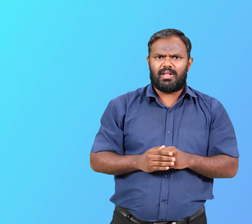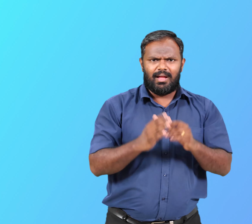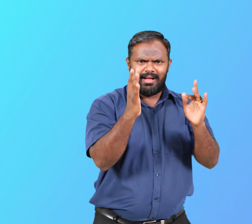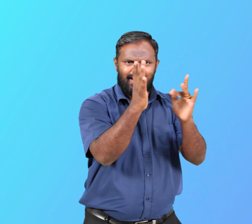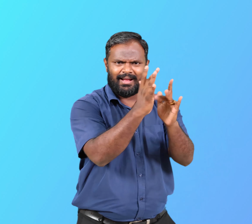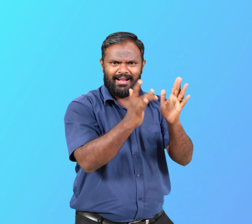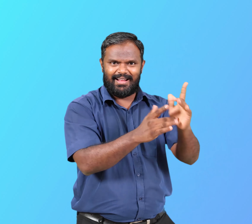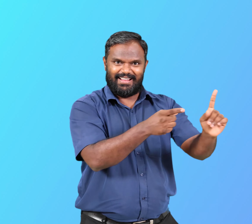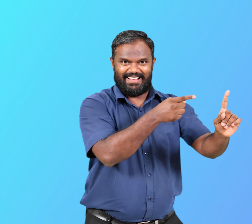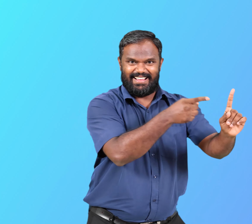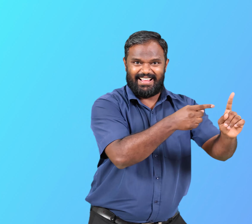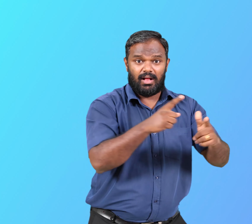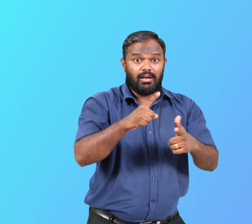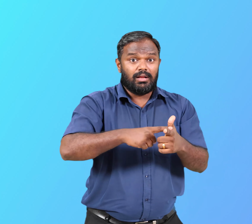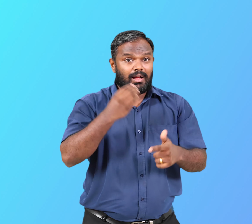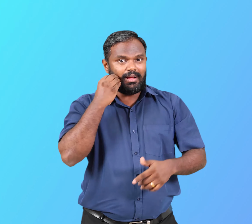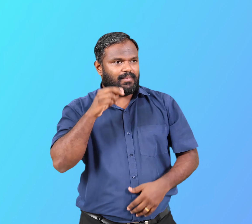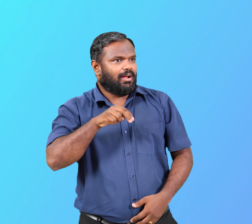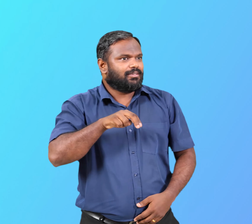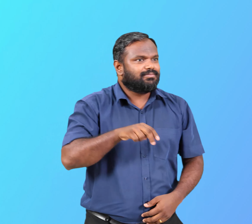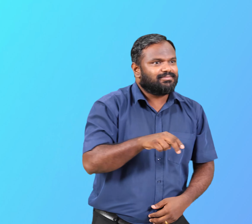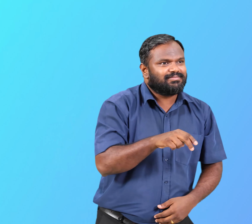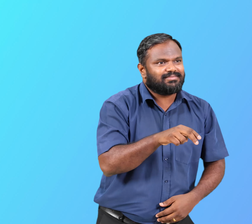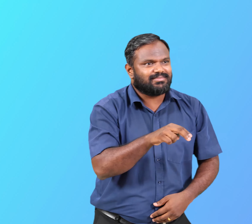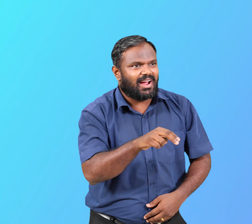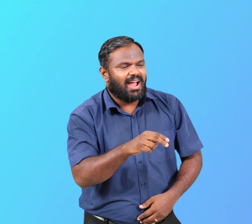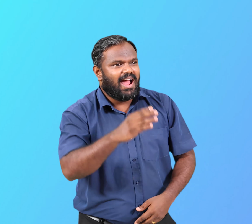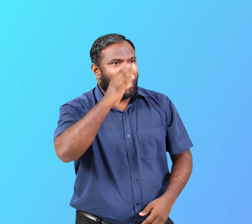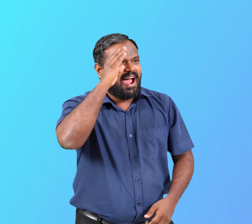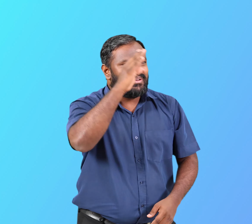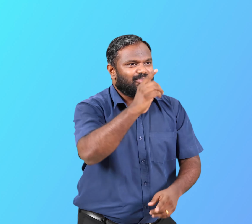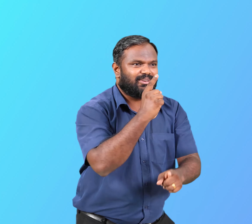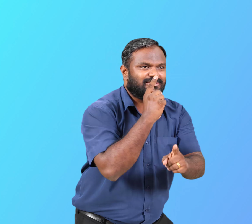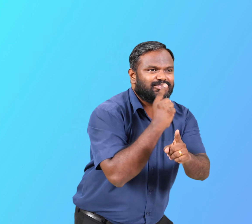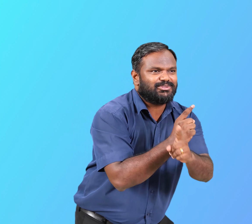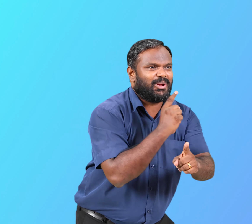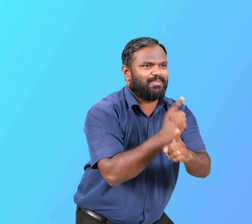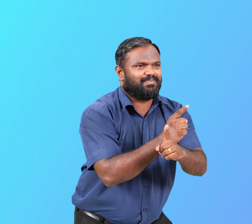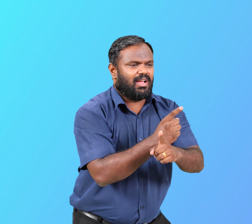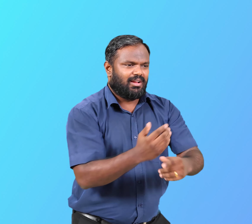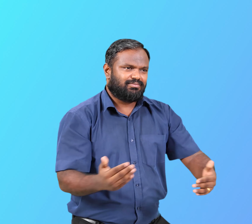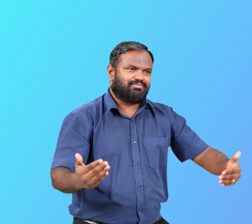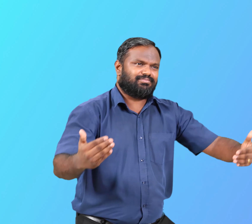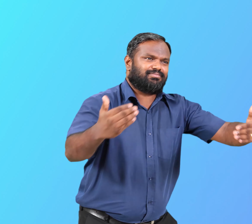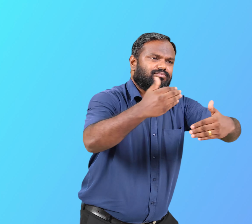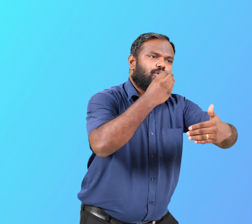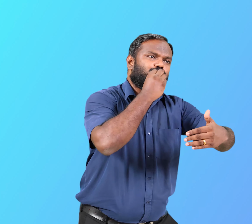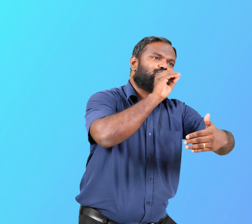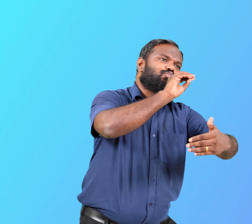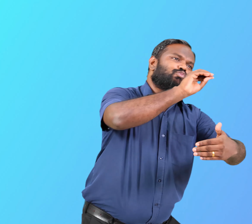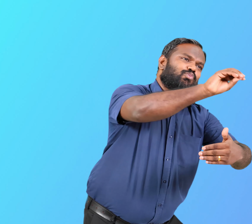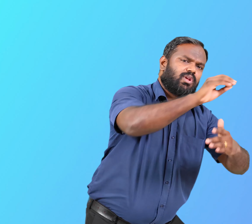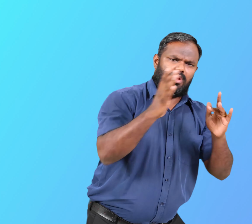So he went to Jesus and said, “Hello, Teacher!” Then Judas kissed him.